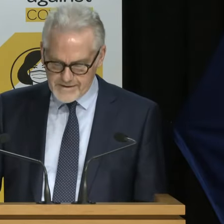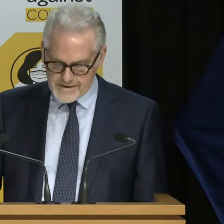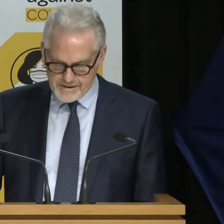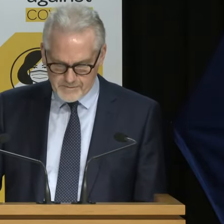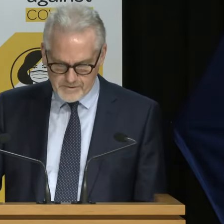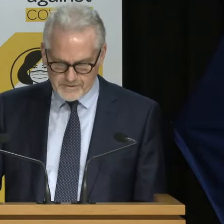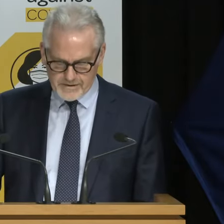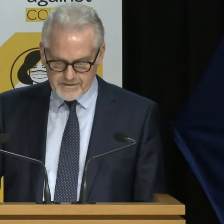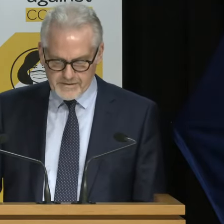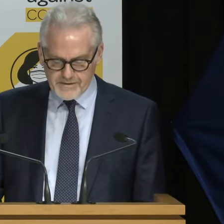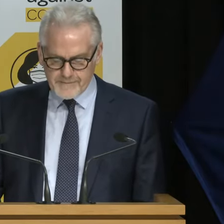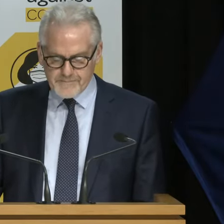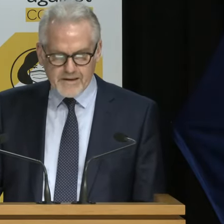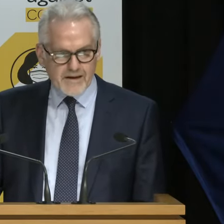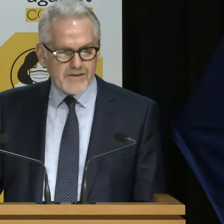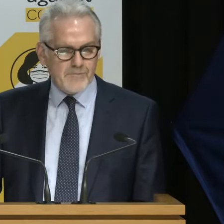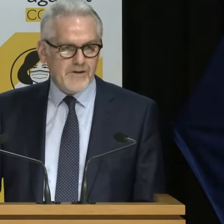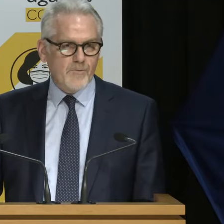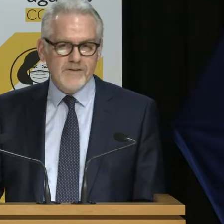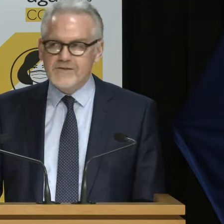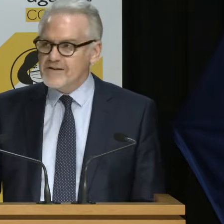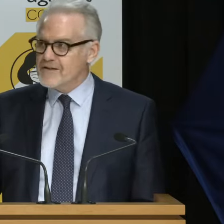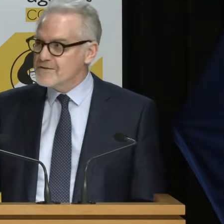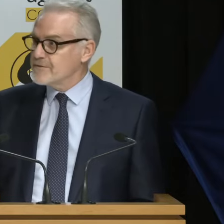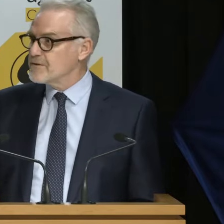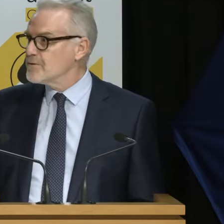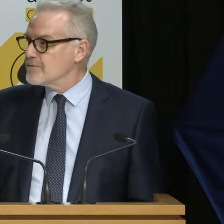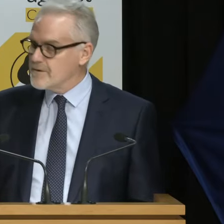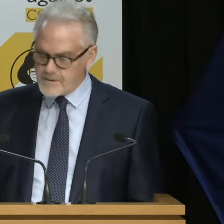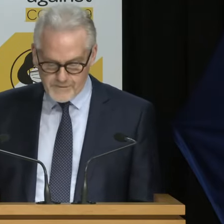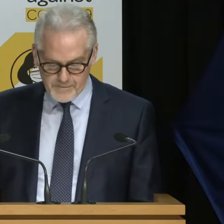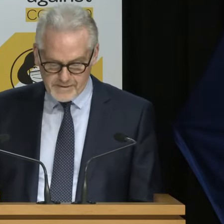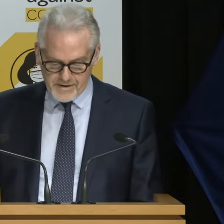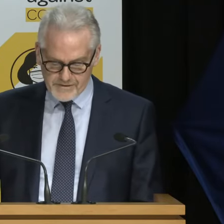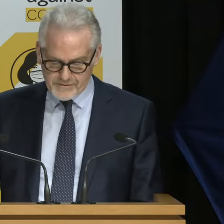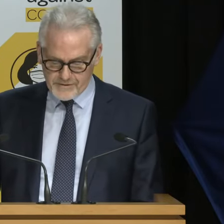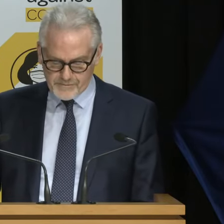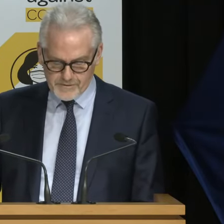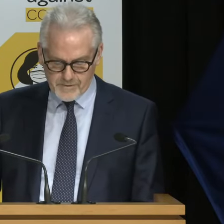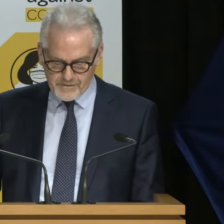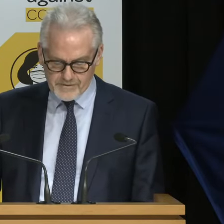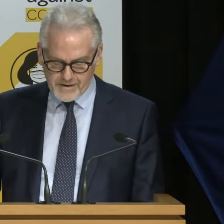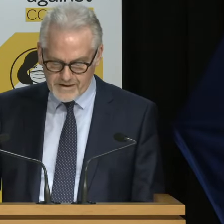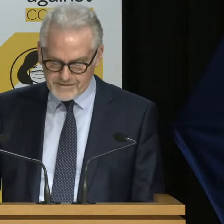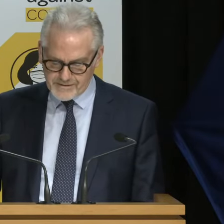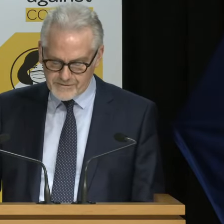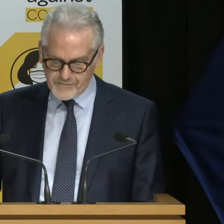communities. This is not just the business